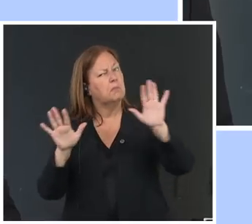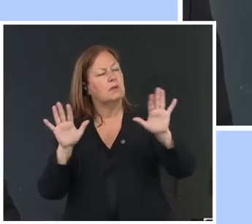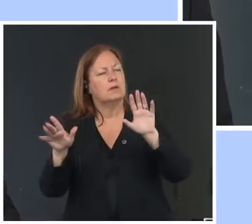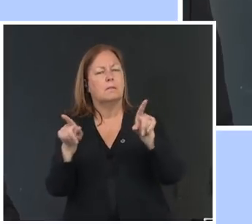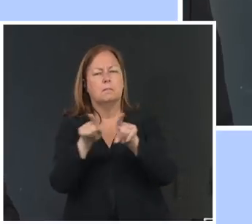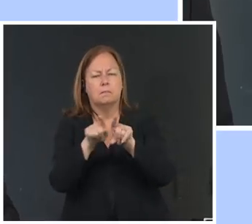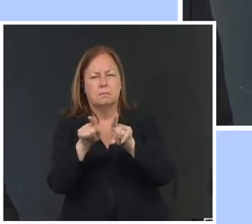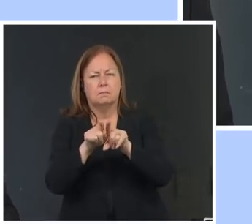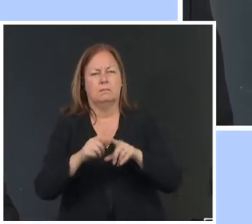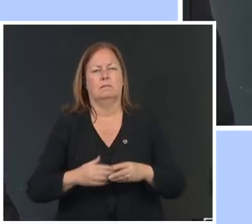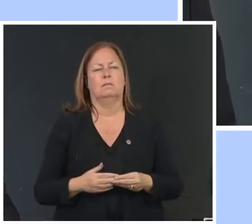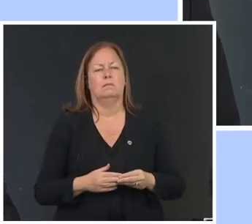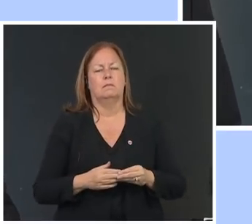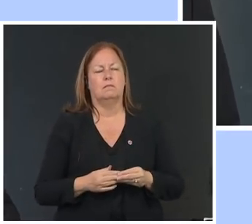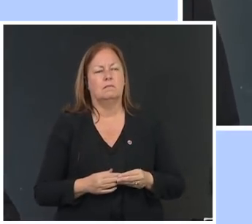the basic knowledge of sciences.